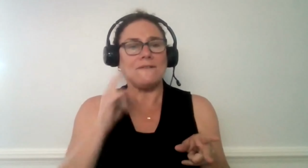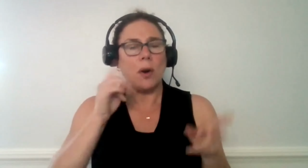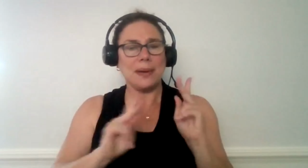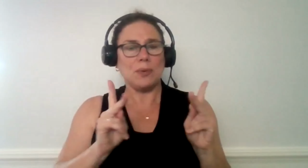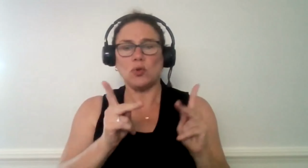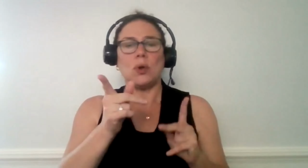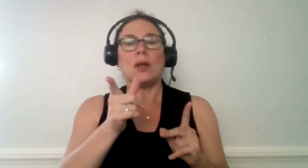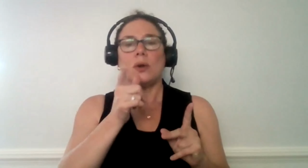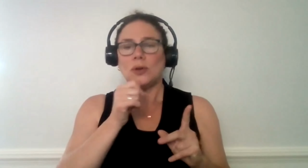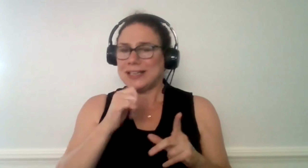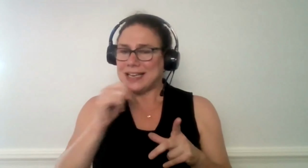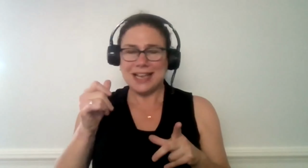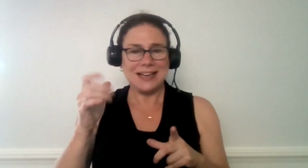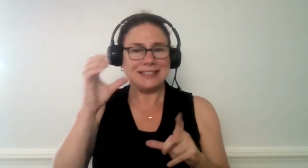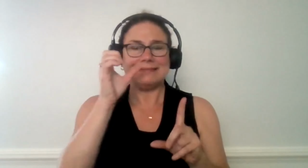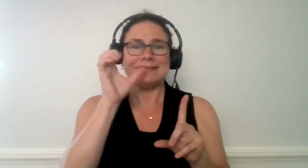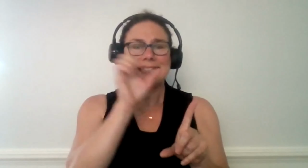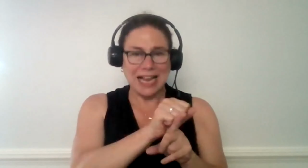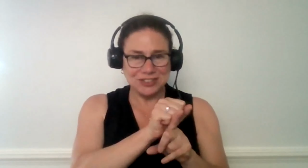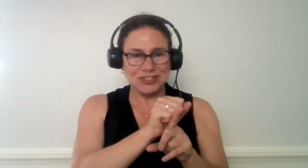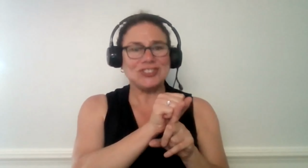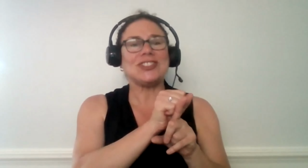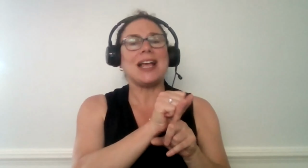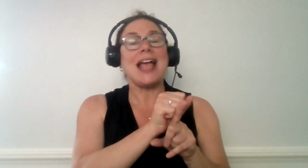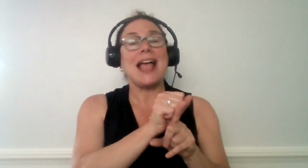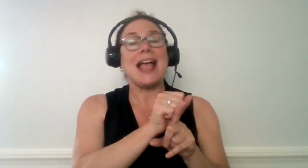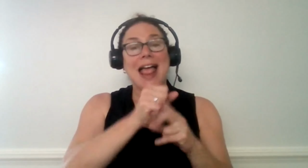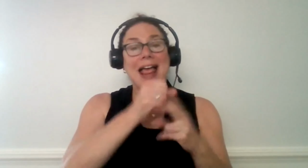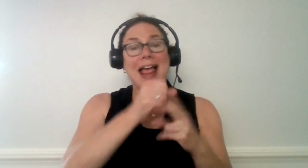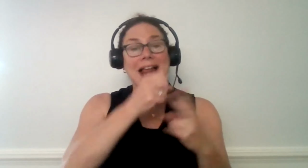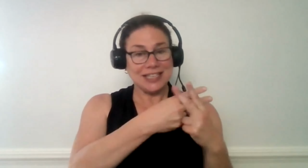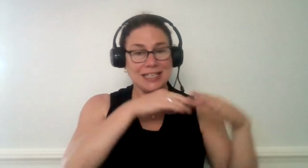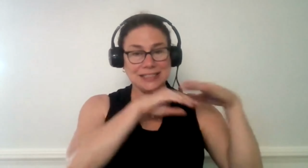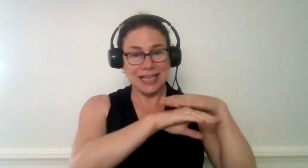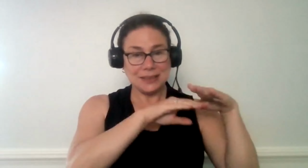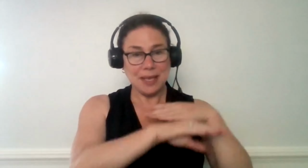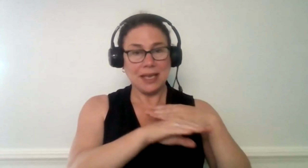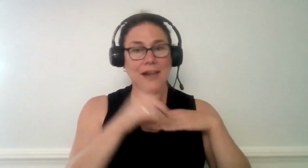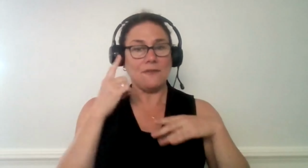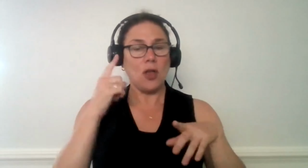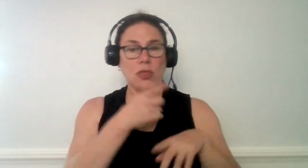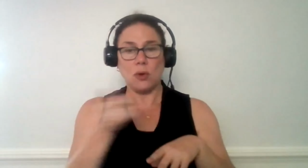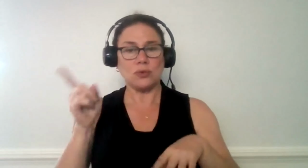Joshua Hori: And it's hashtag accessibility, for those who can't interact with the chat.